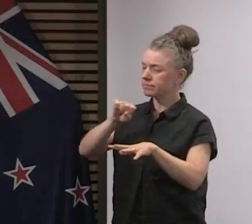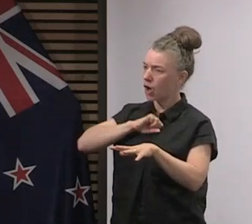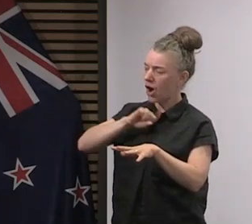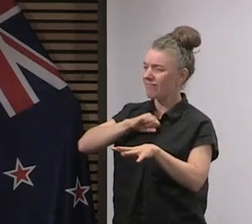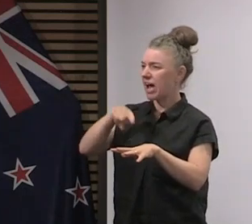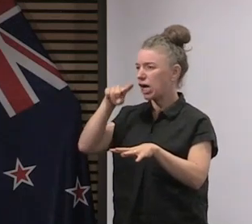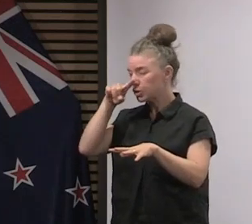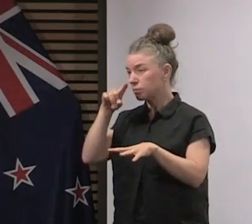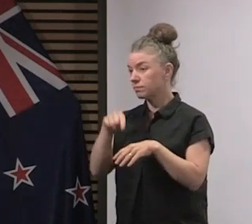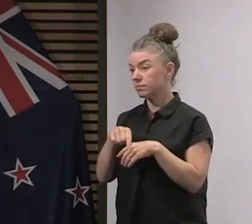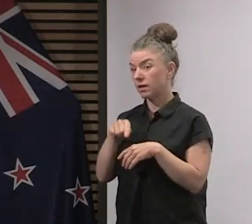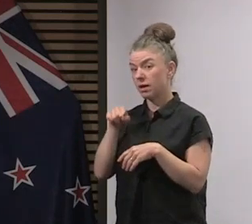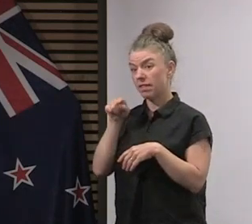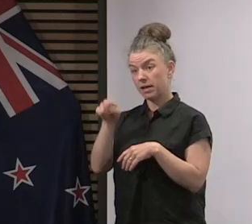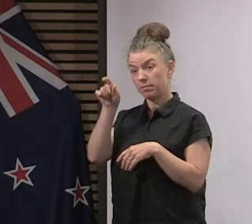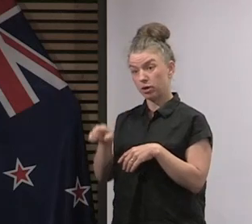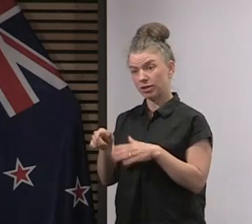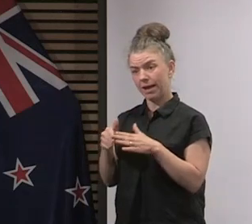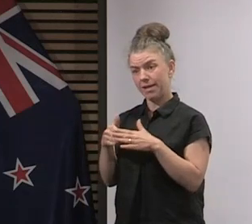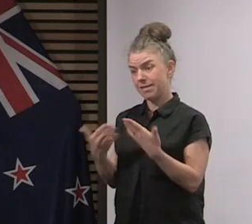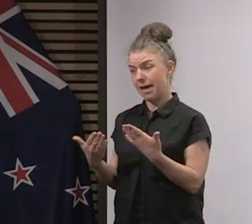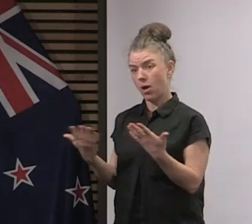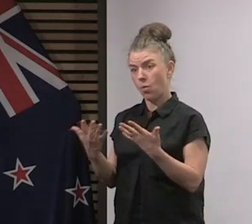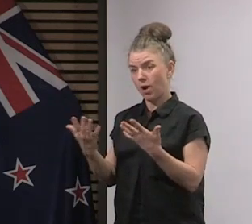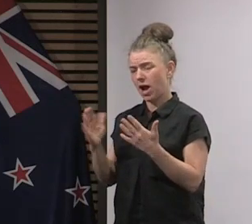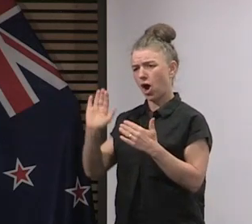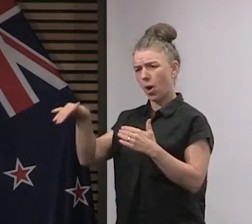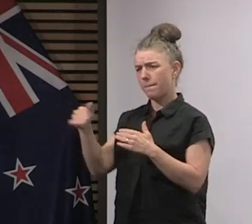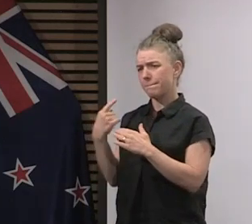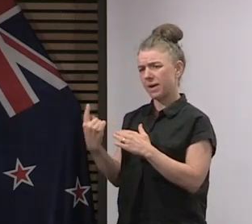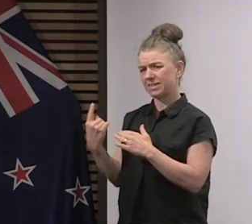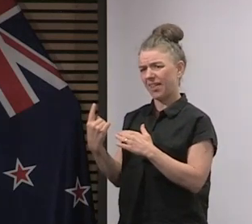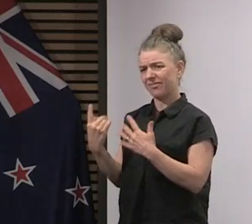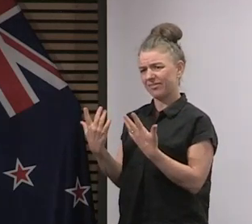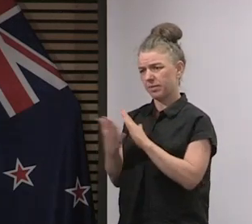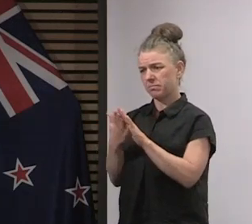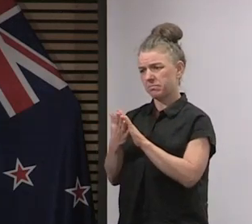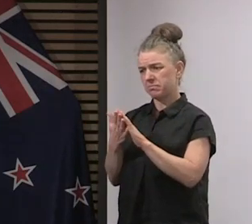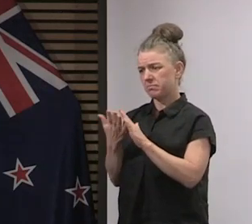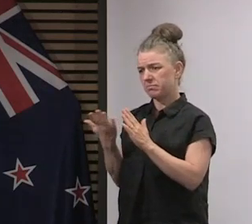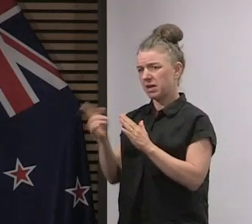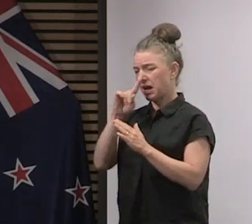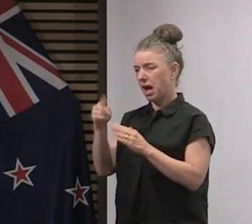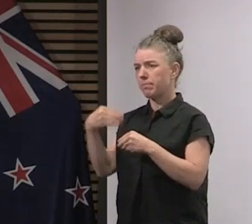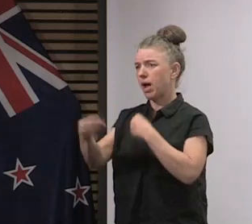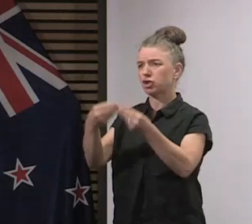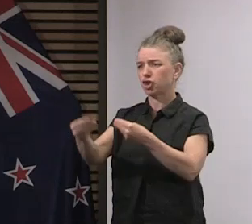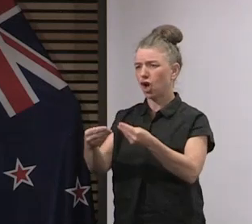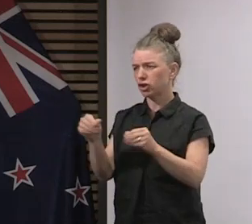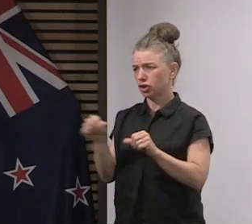spread by droplets and so I think people can be confident shopping there, particularly